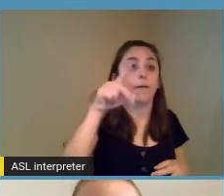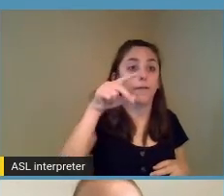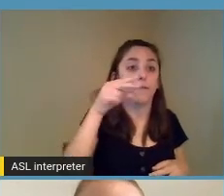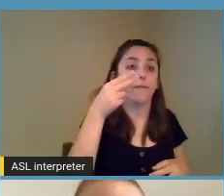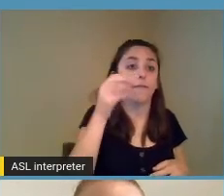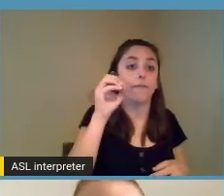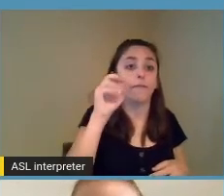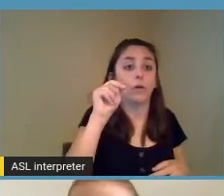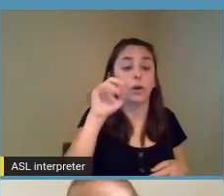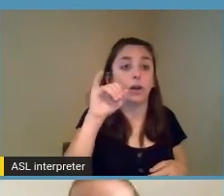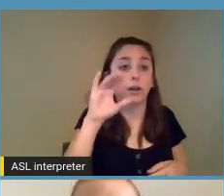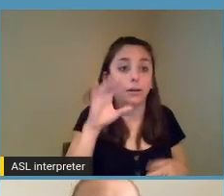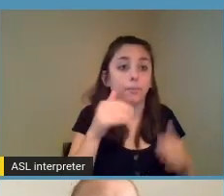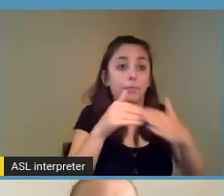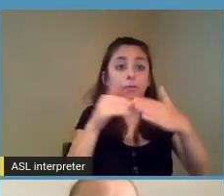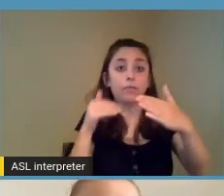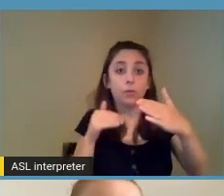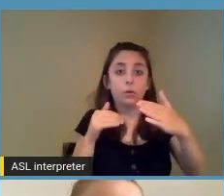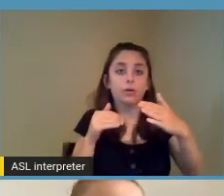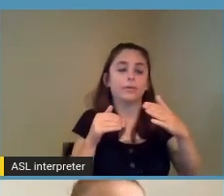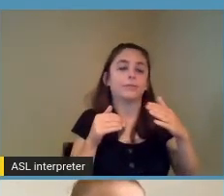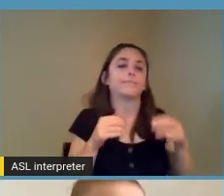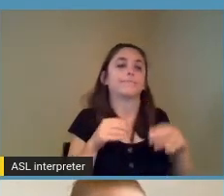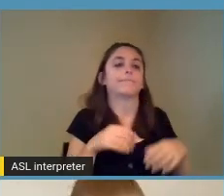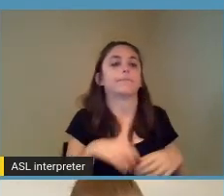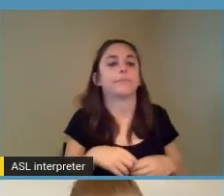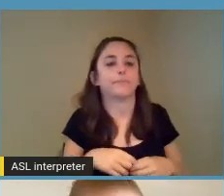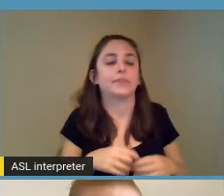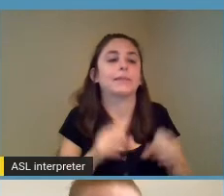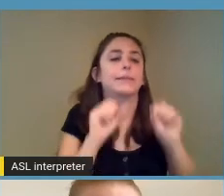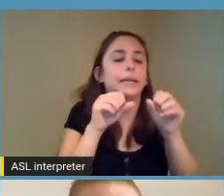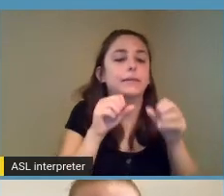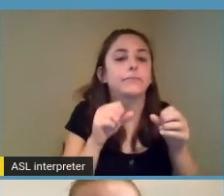afterwards. You can clean it up and export it.